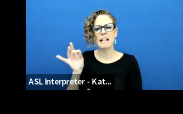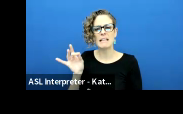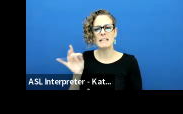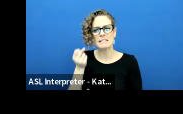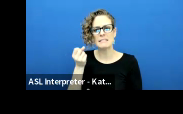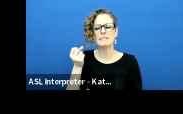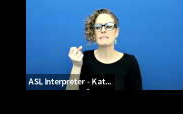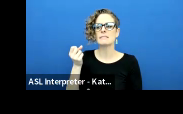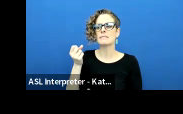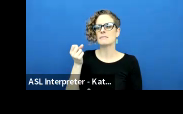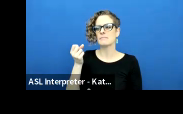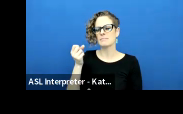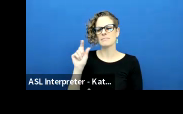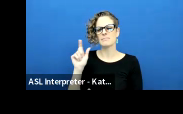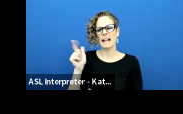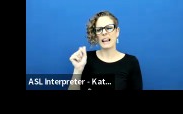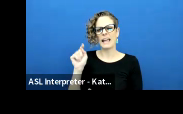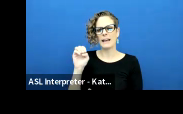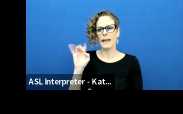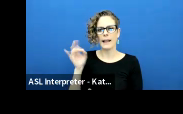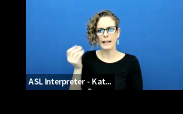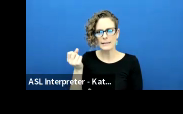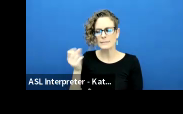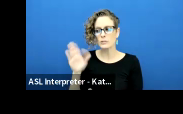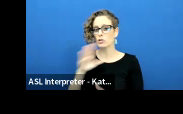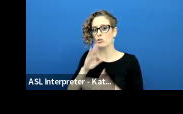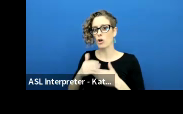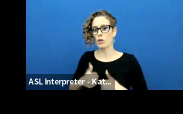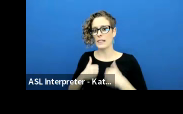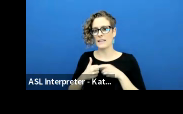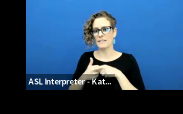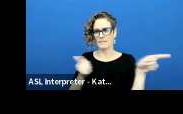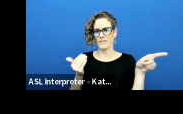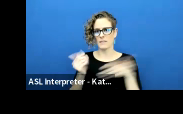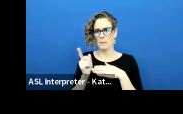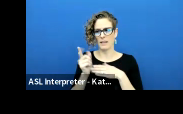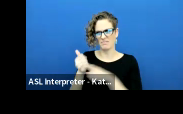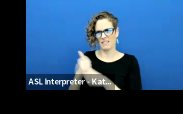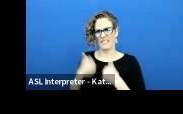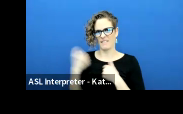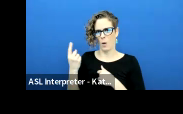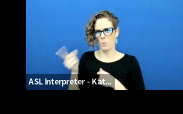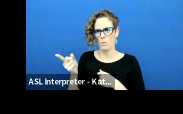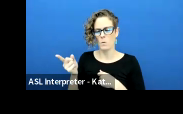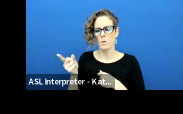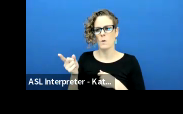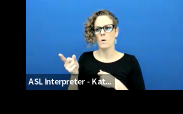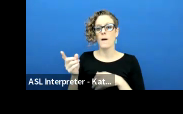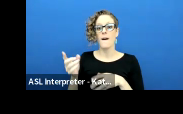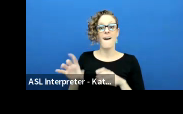own and her daughter lives about 15 minutes away and uh it was not an easy conversation to have